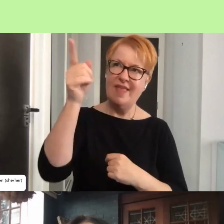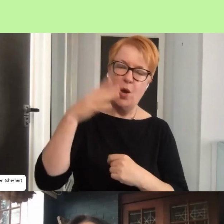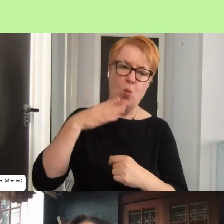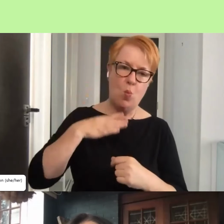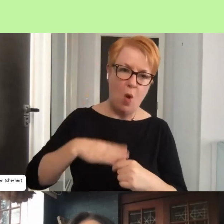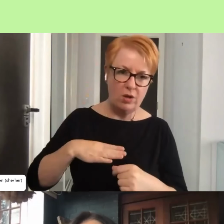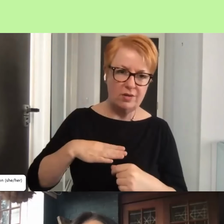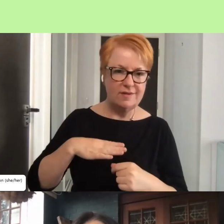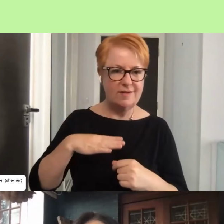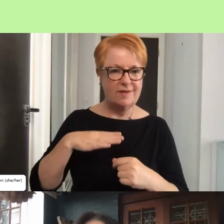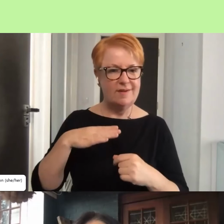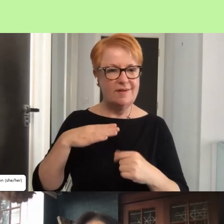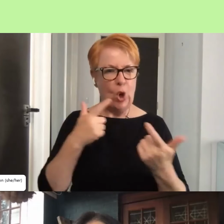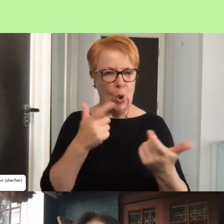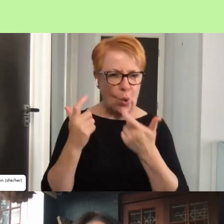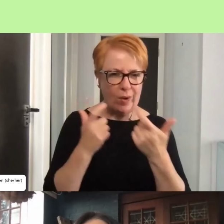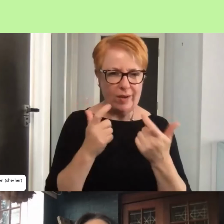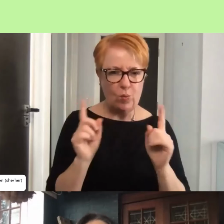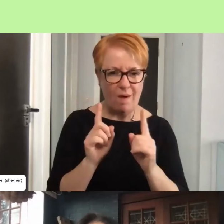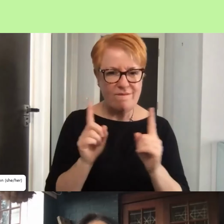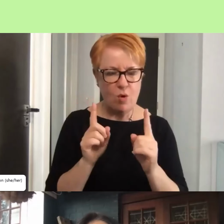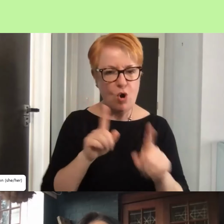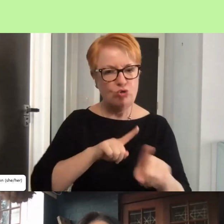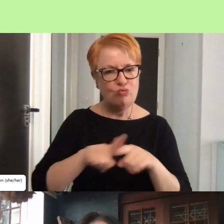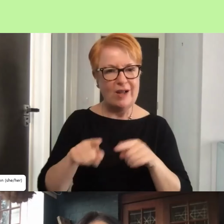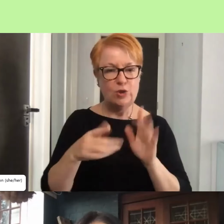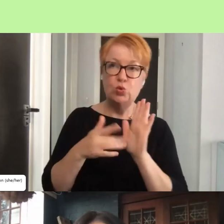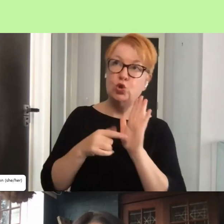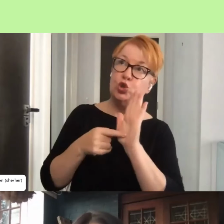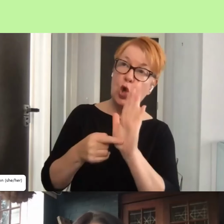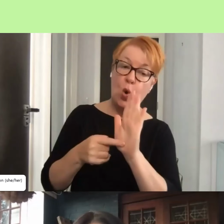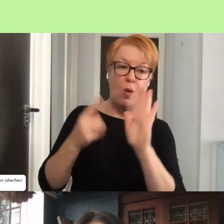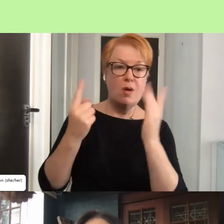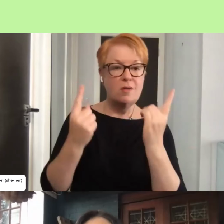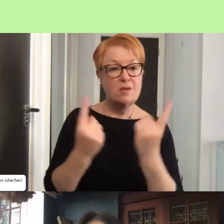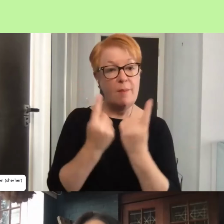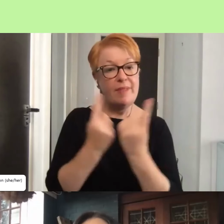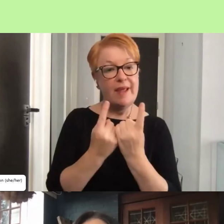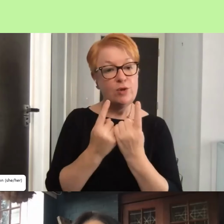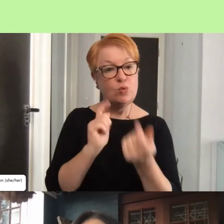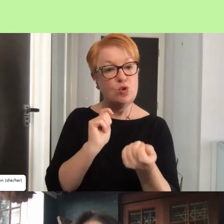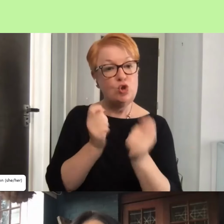and then shift their attention and show them something that would work much better.